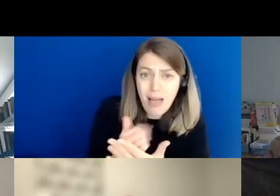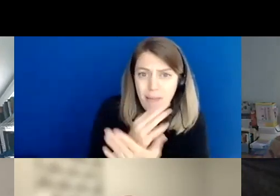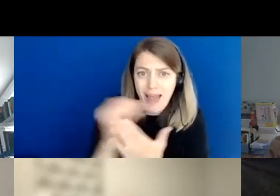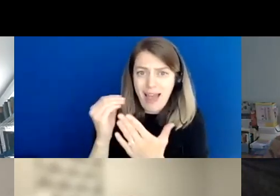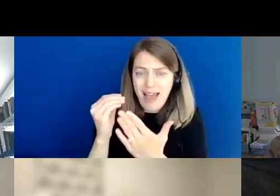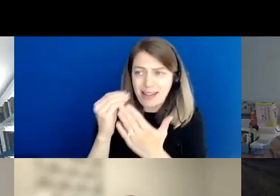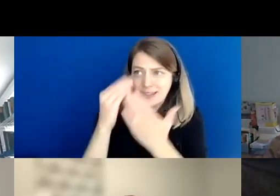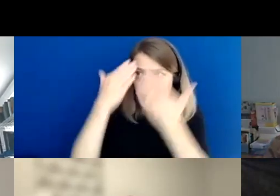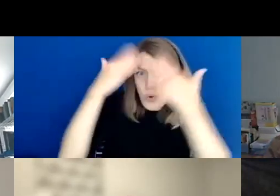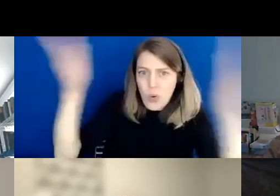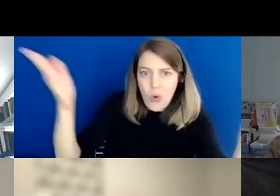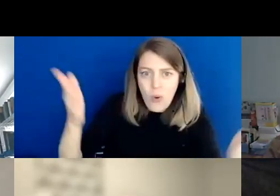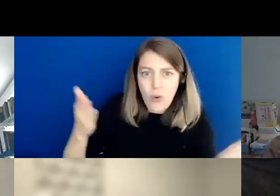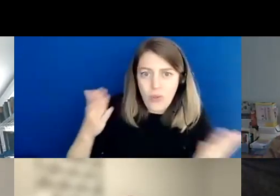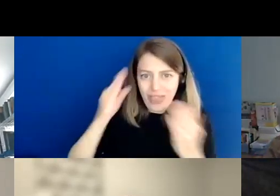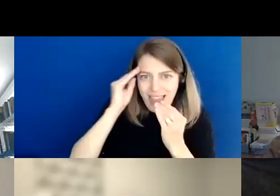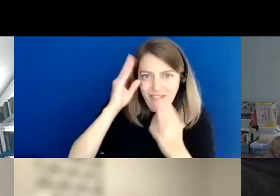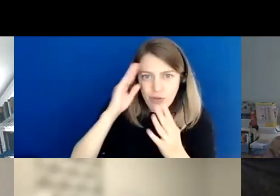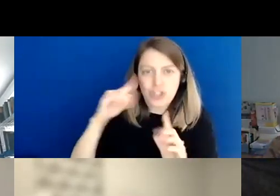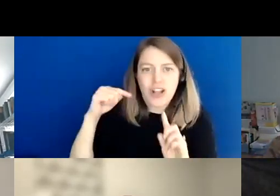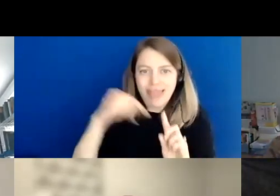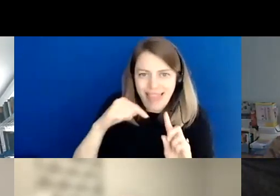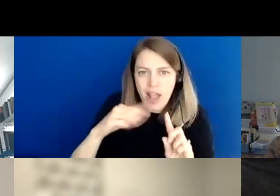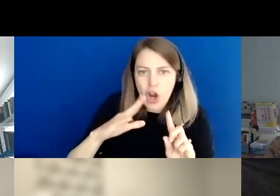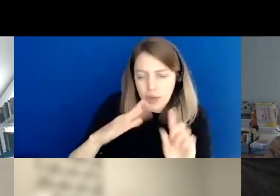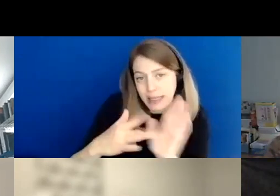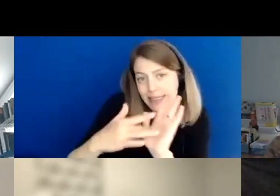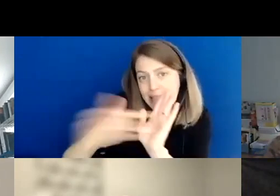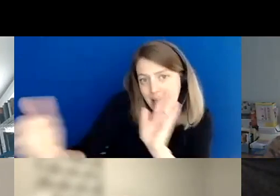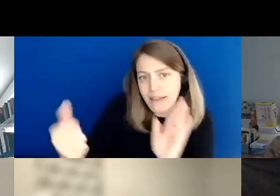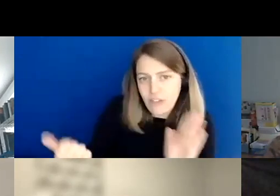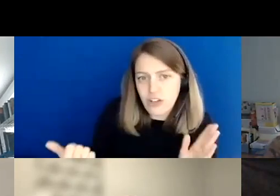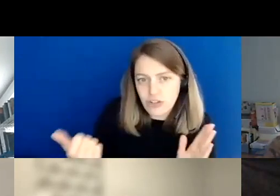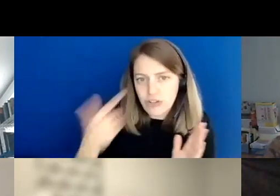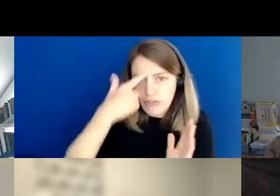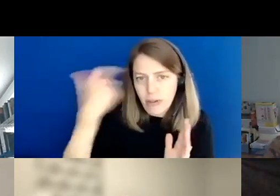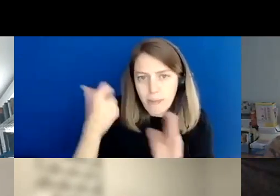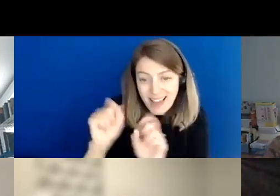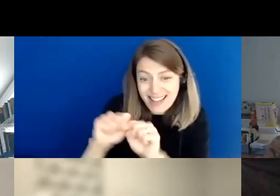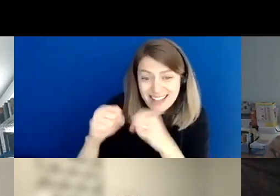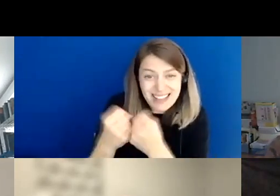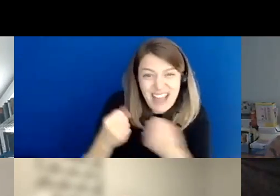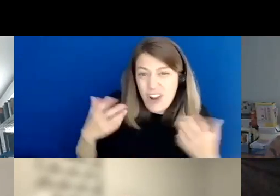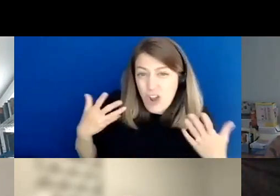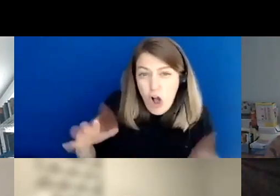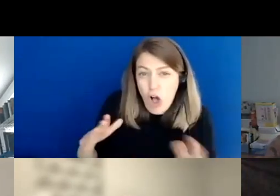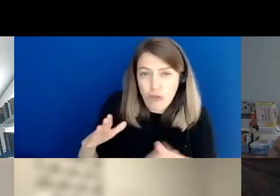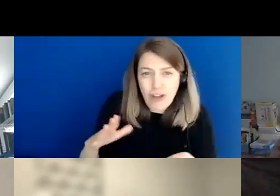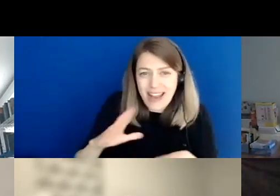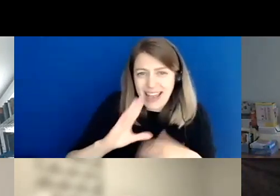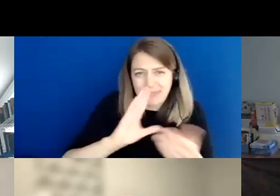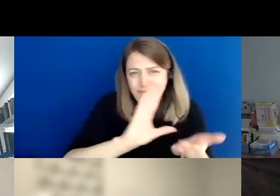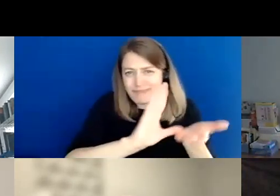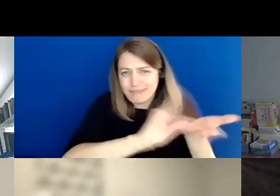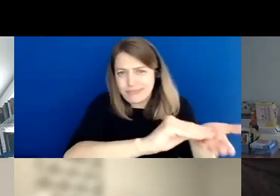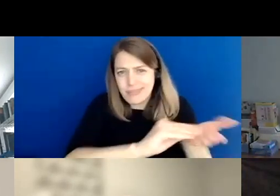a ride and because society already discredits the voices of people with disabilities,